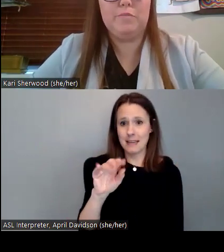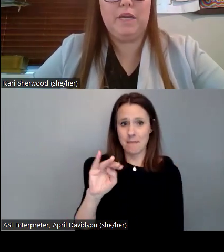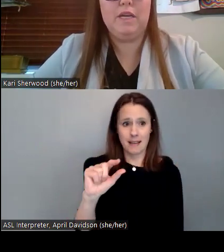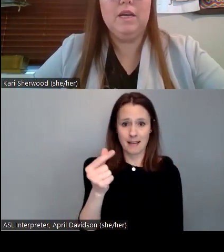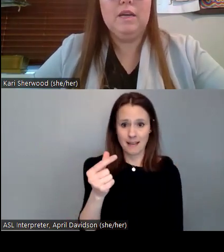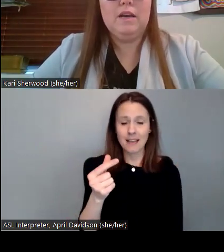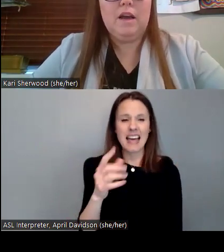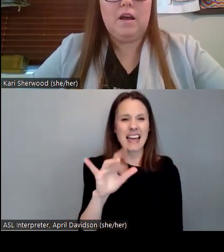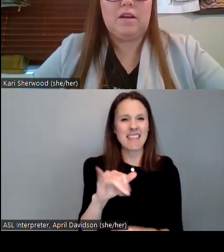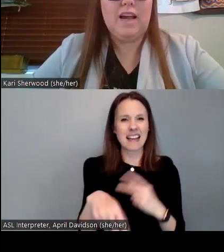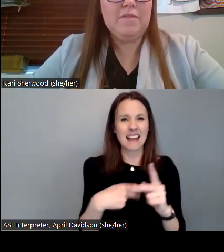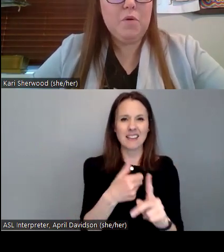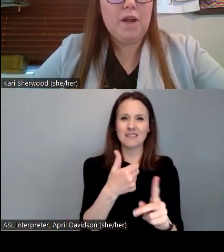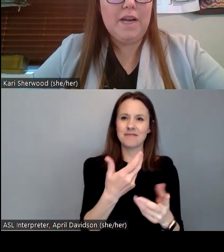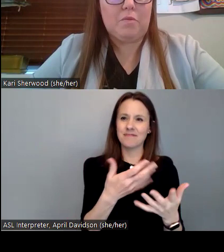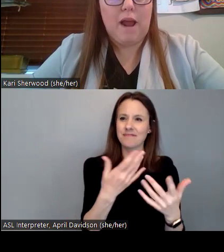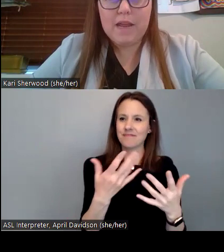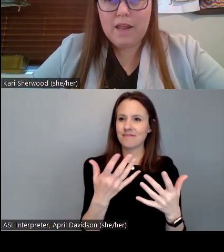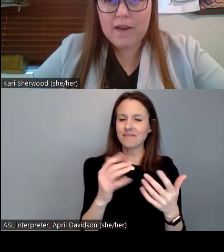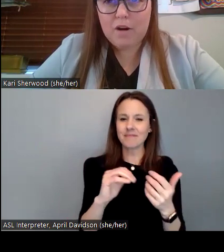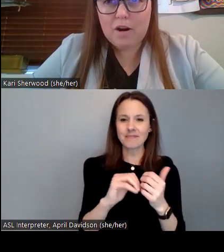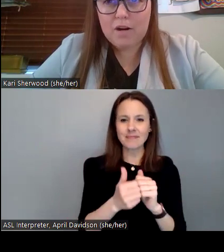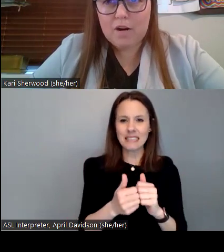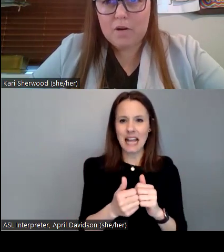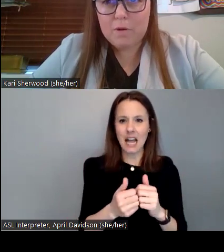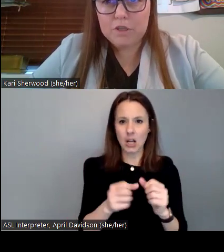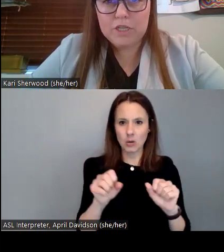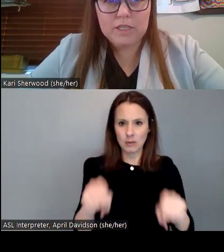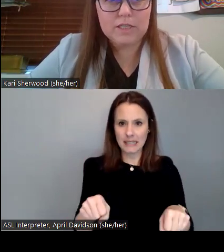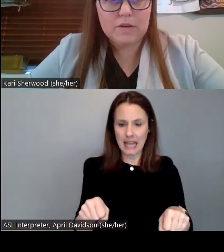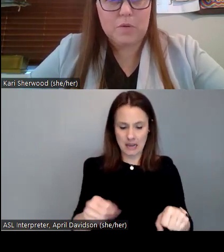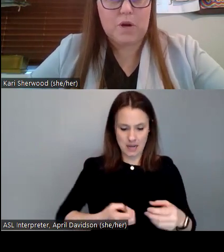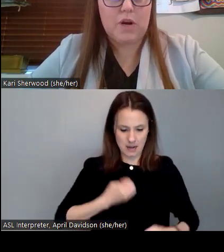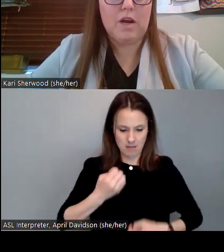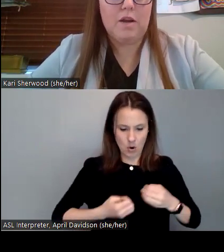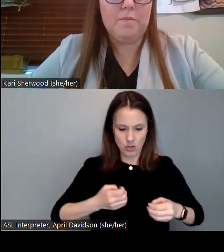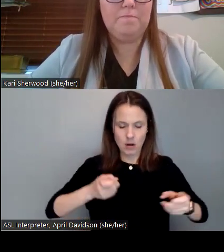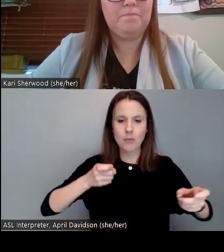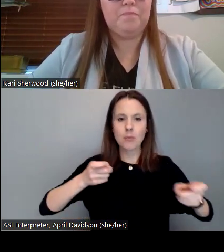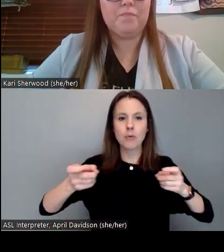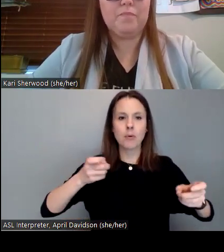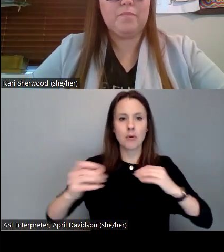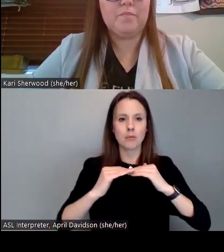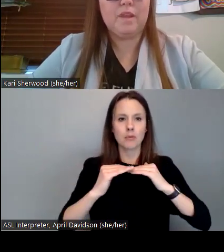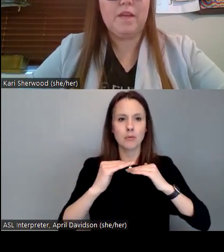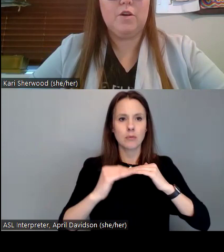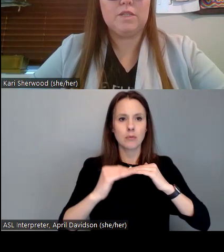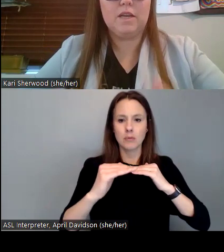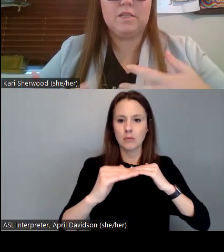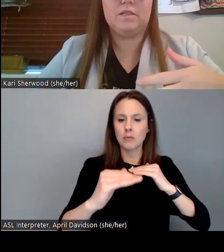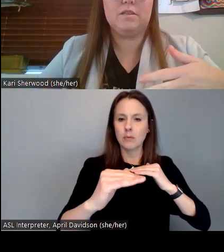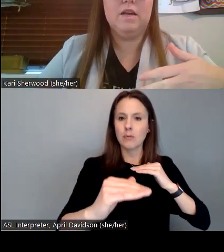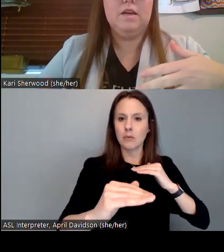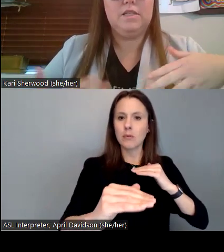be kind of a way to regulate our emotions or, you know,